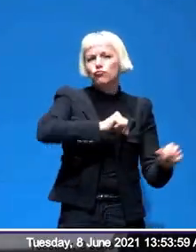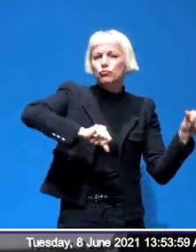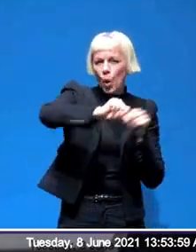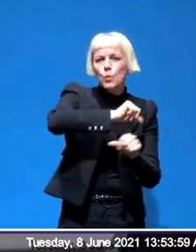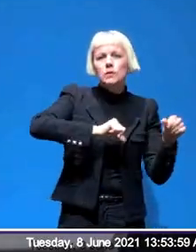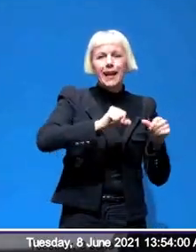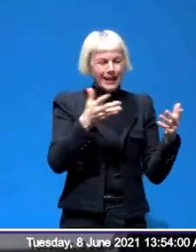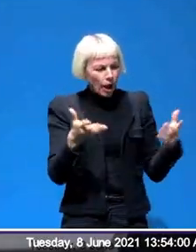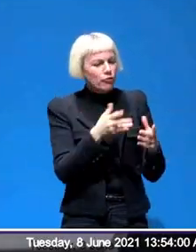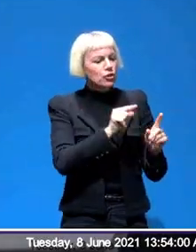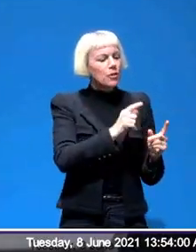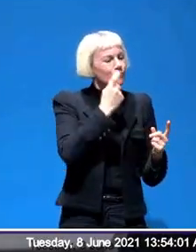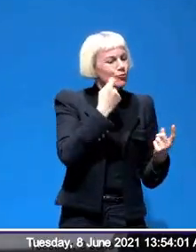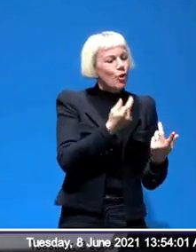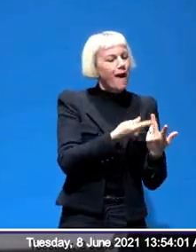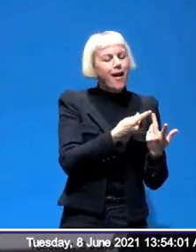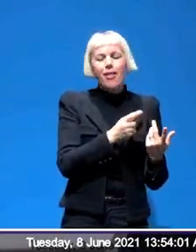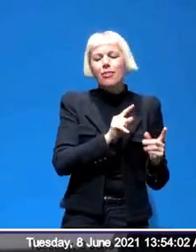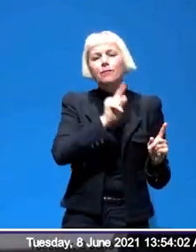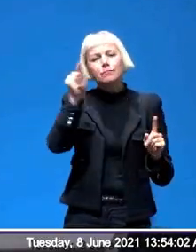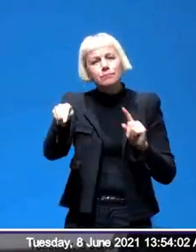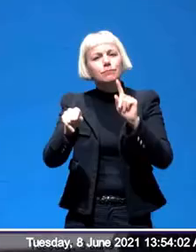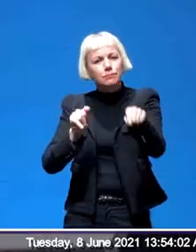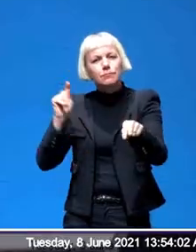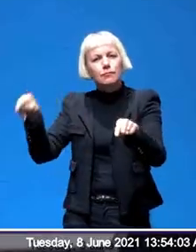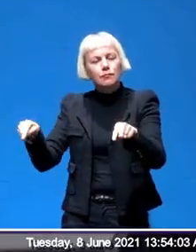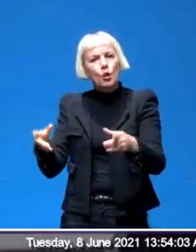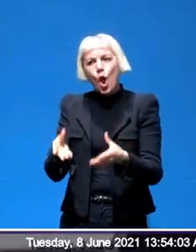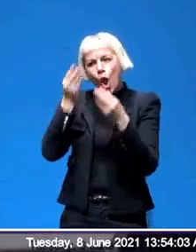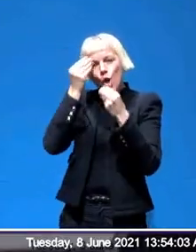around the service, learning how to support people with different